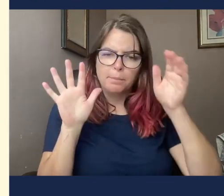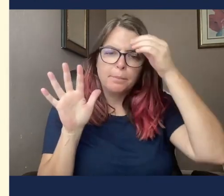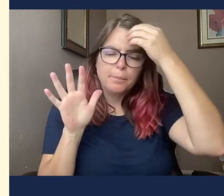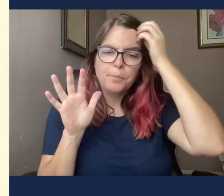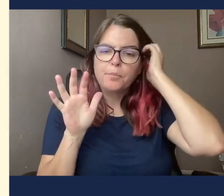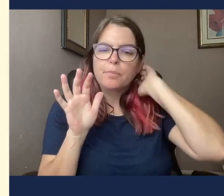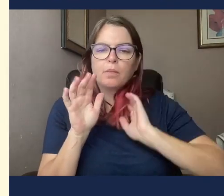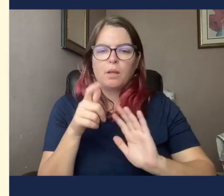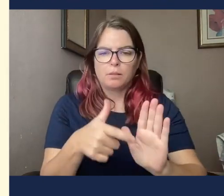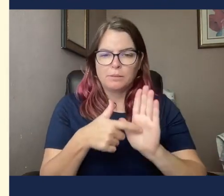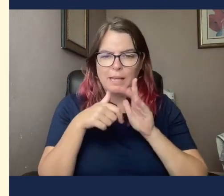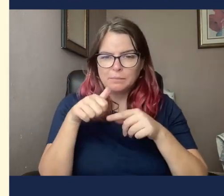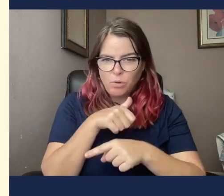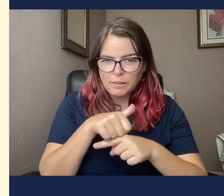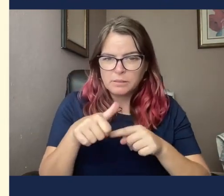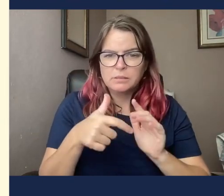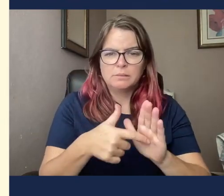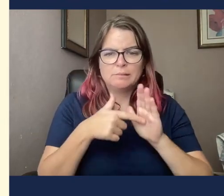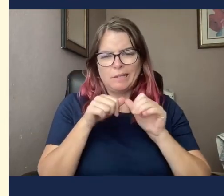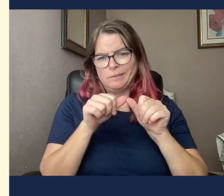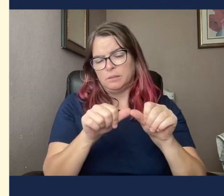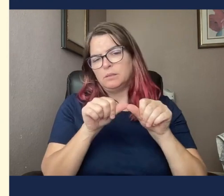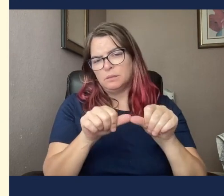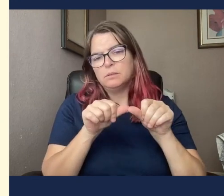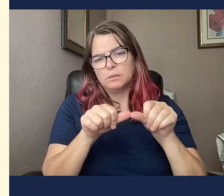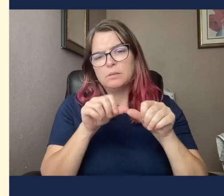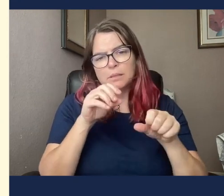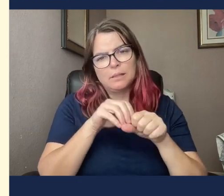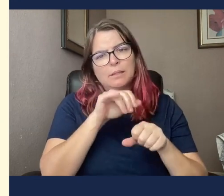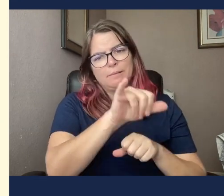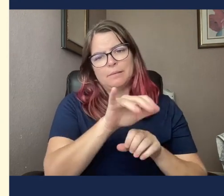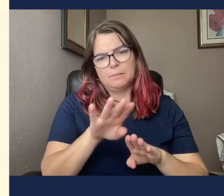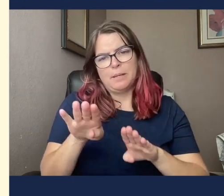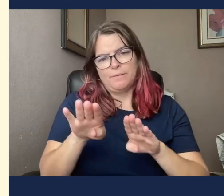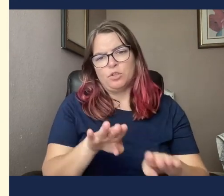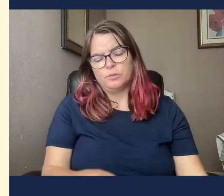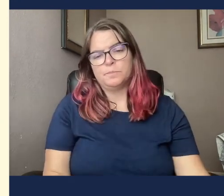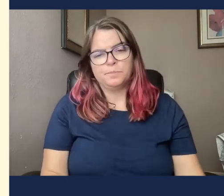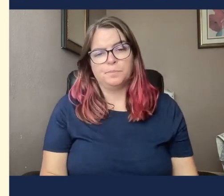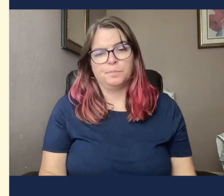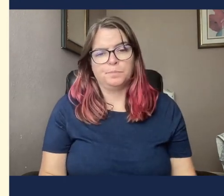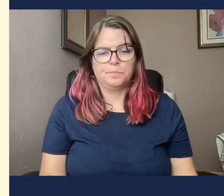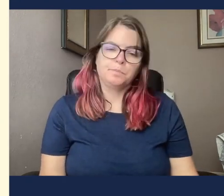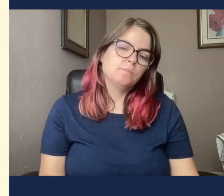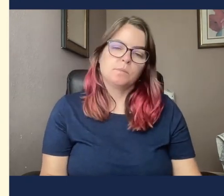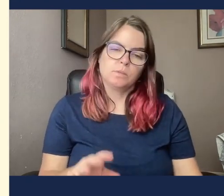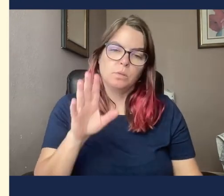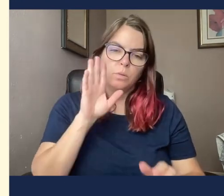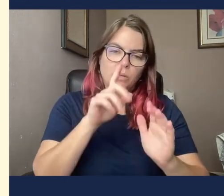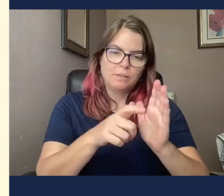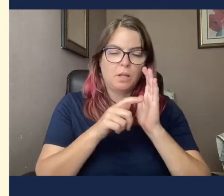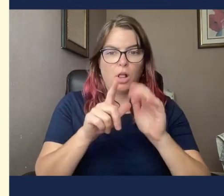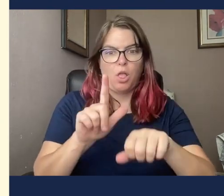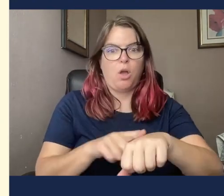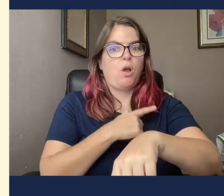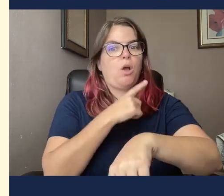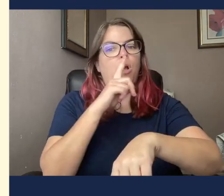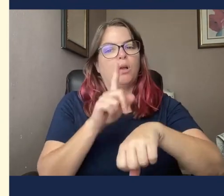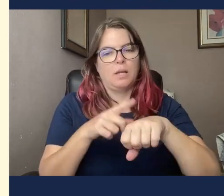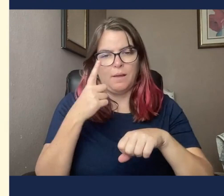like China, India , MYanmar . Also perceived threats to the